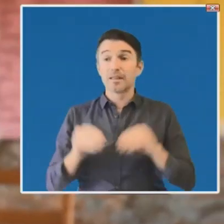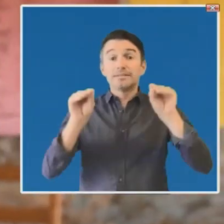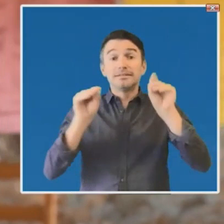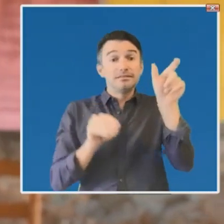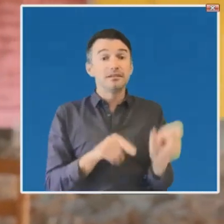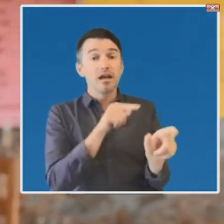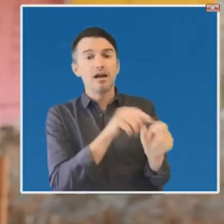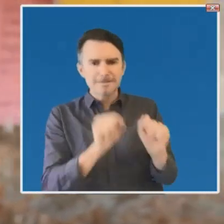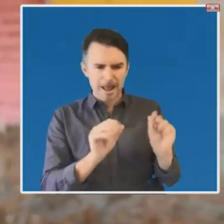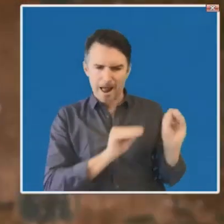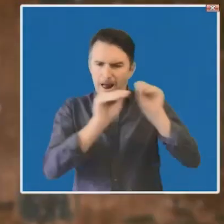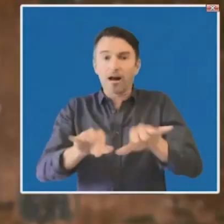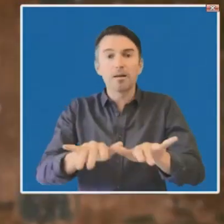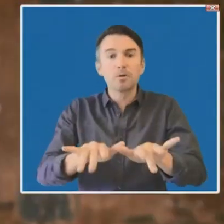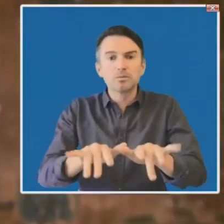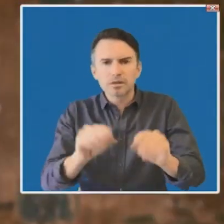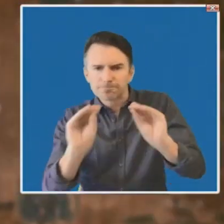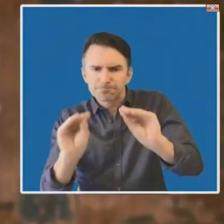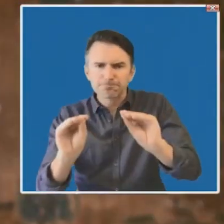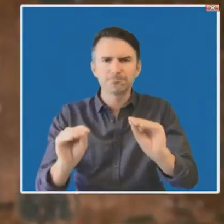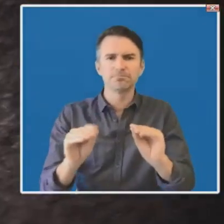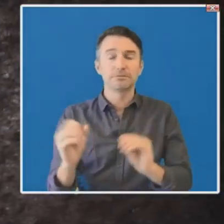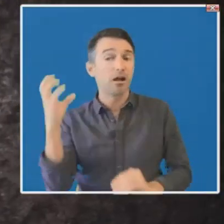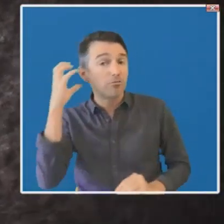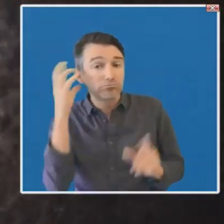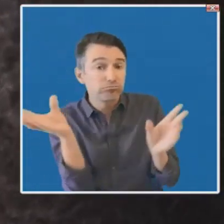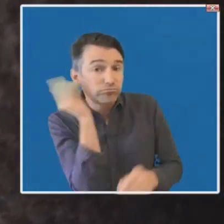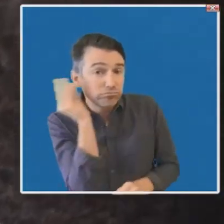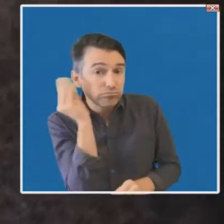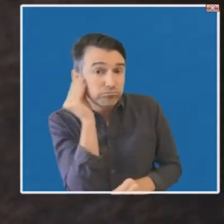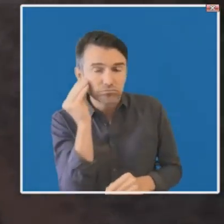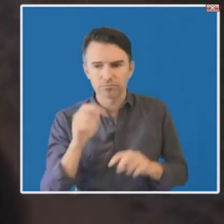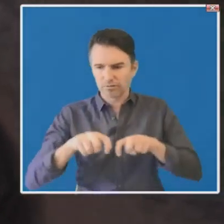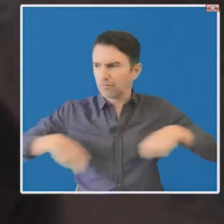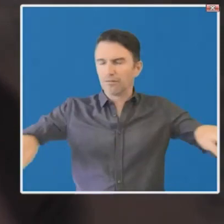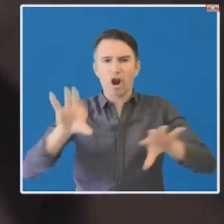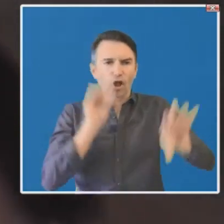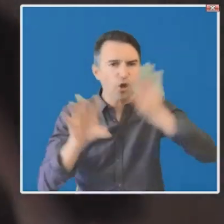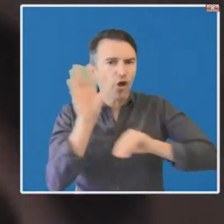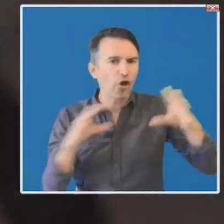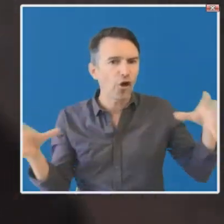The teacher can put a lesson on the computer you listen in class, so that we learn to be.